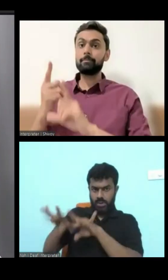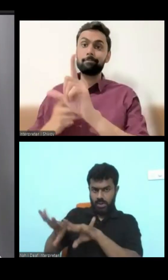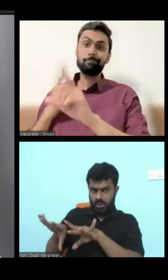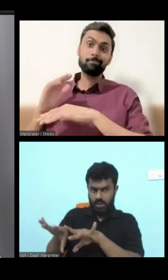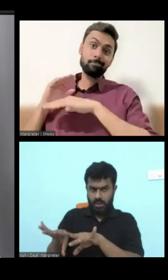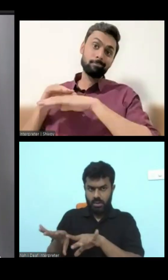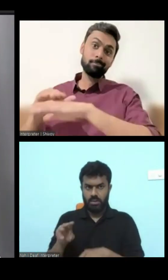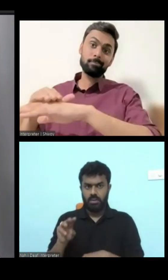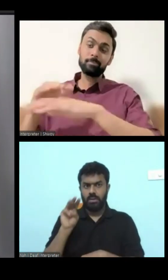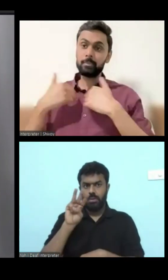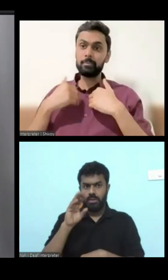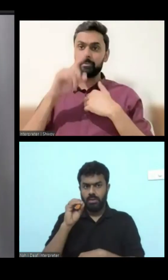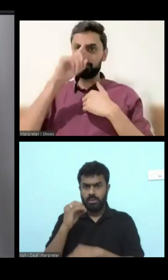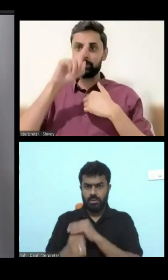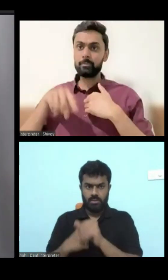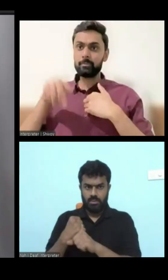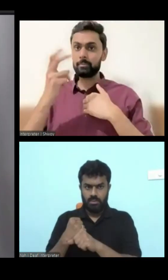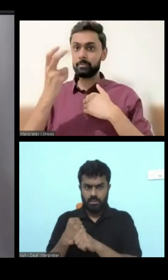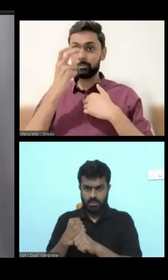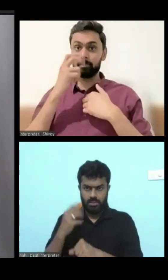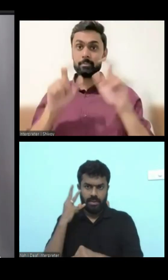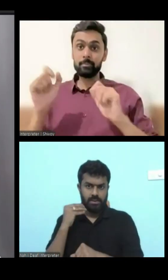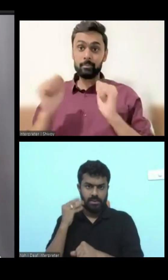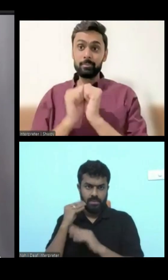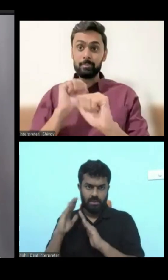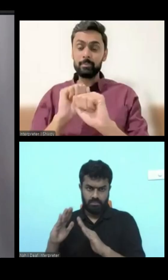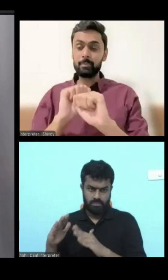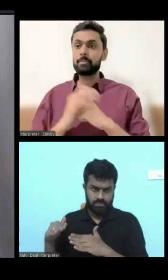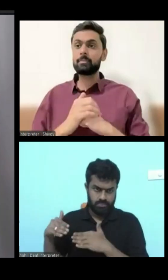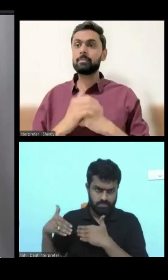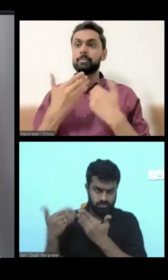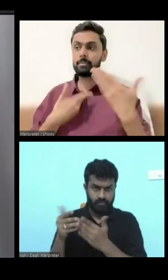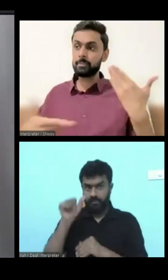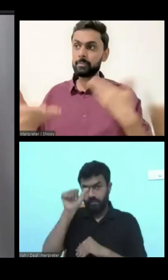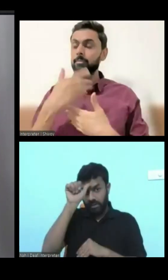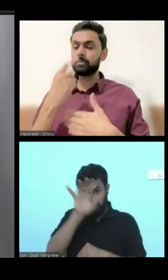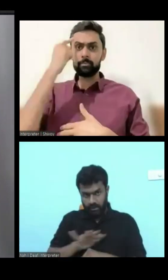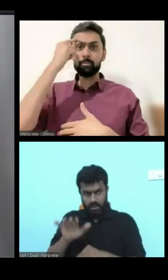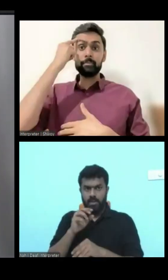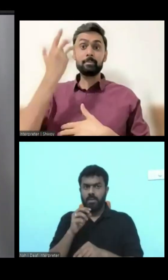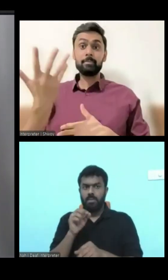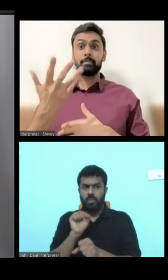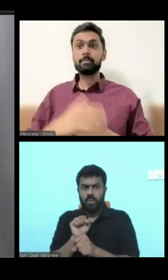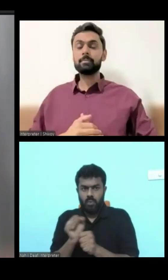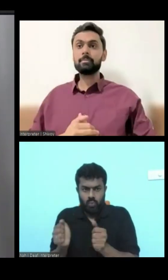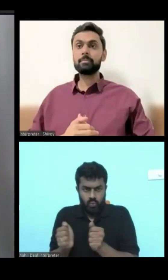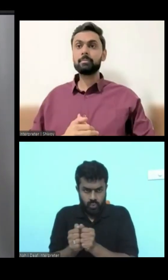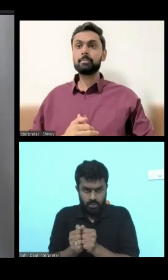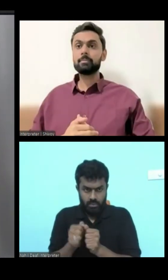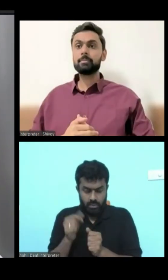India working with visually impaired individuals, we have realised that the scribe issue is a bit of